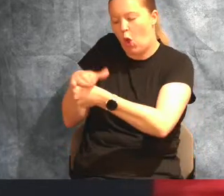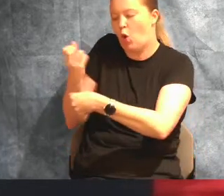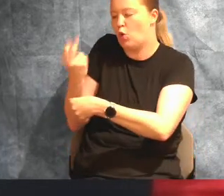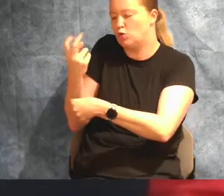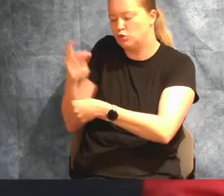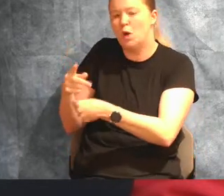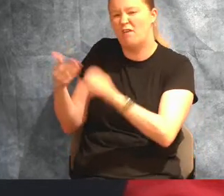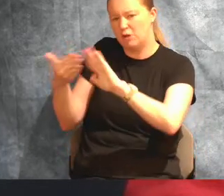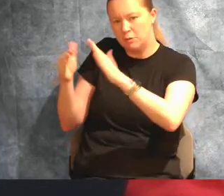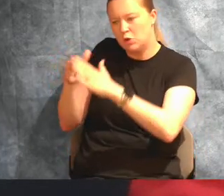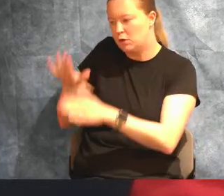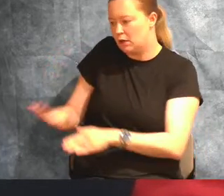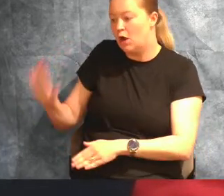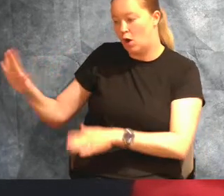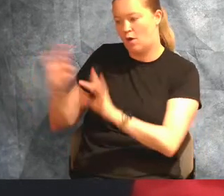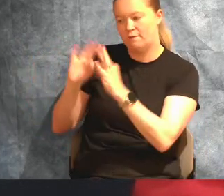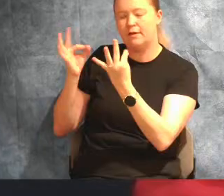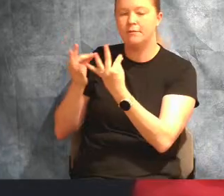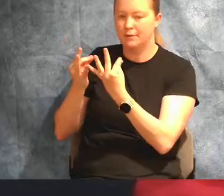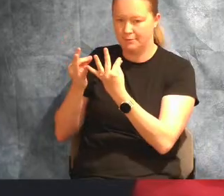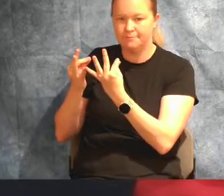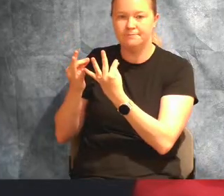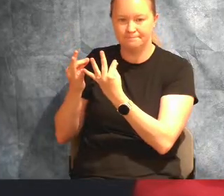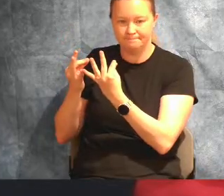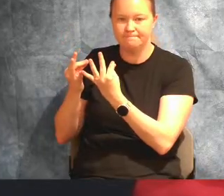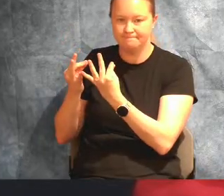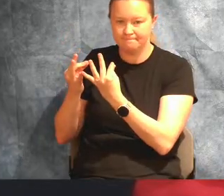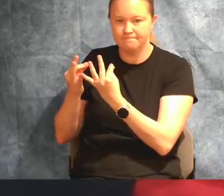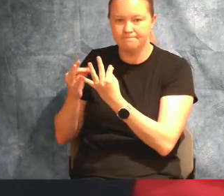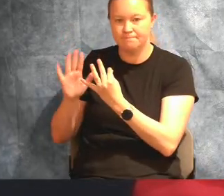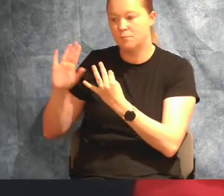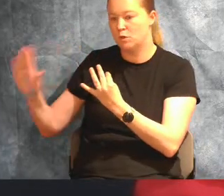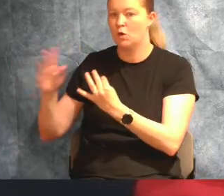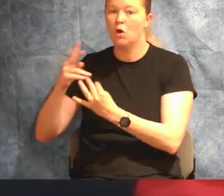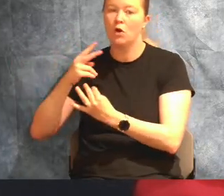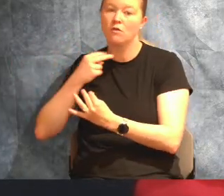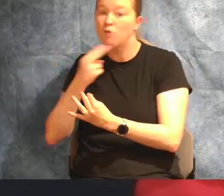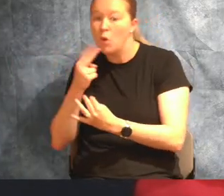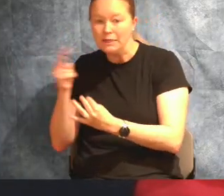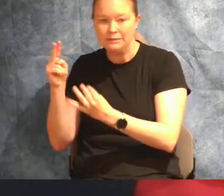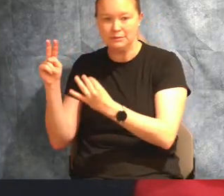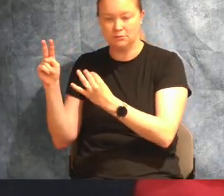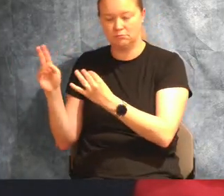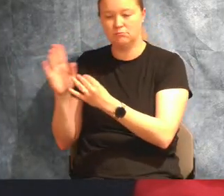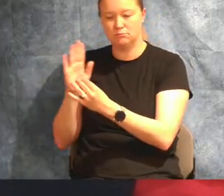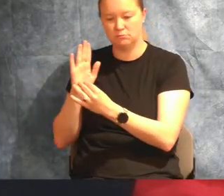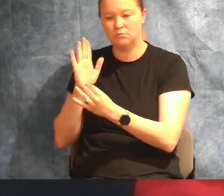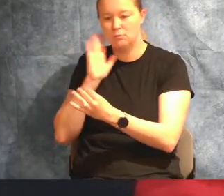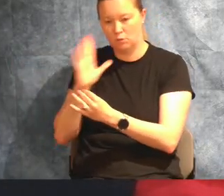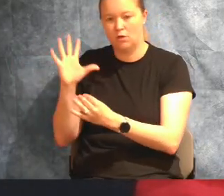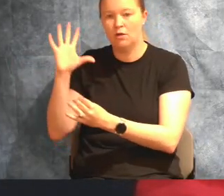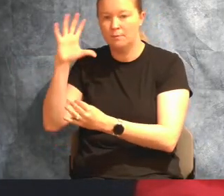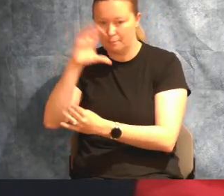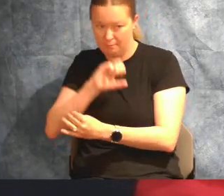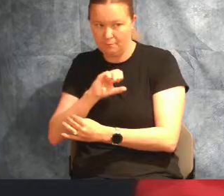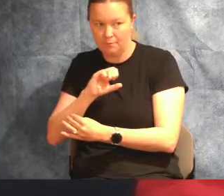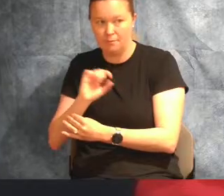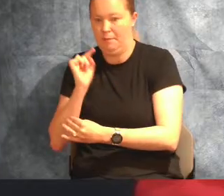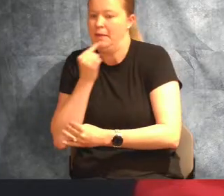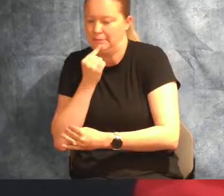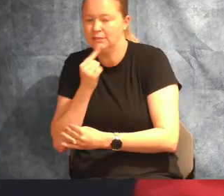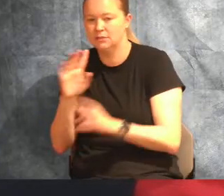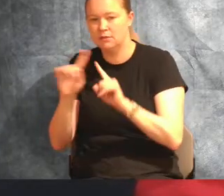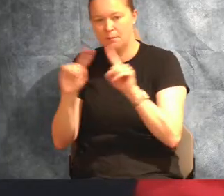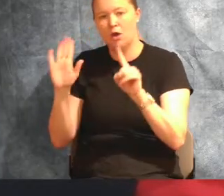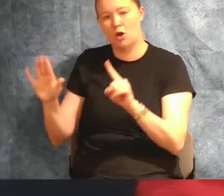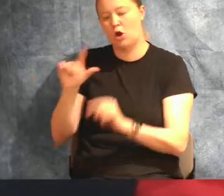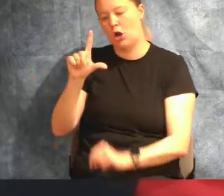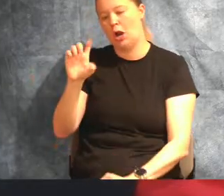community and to her family that her voice will be missed but her legacy will live on. Thank